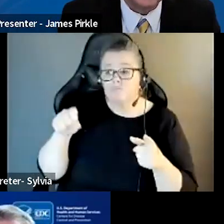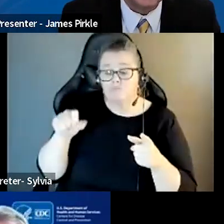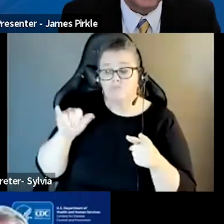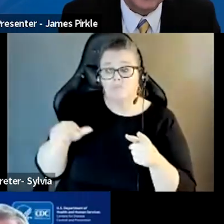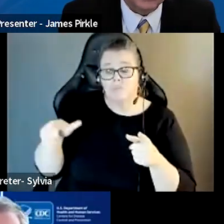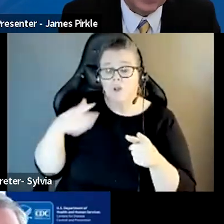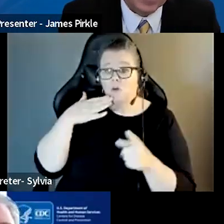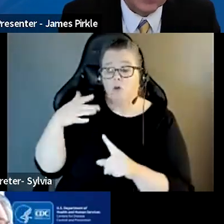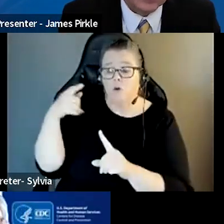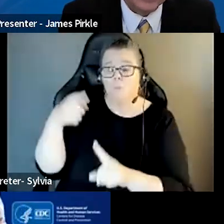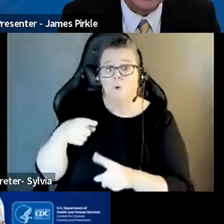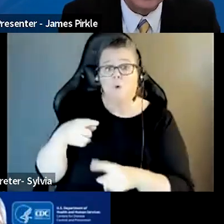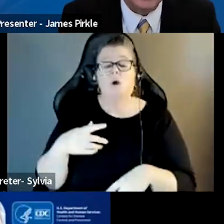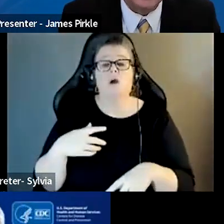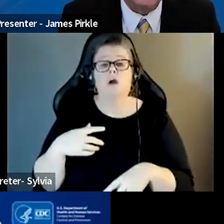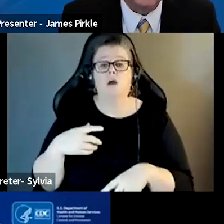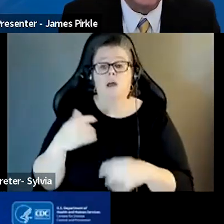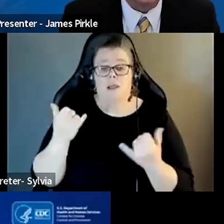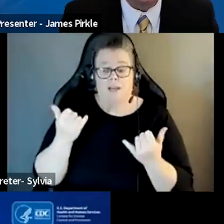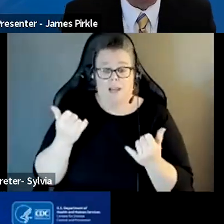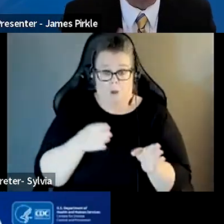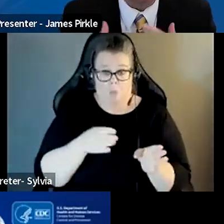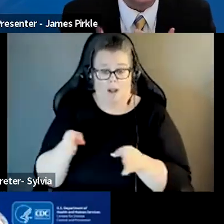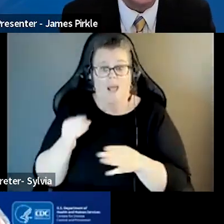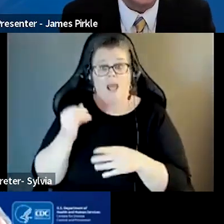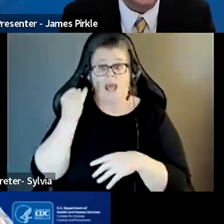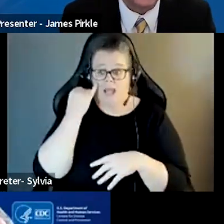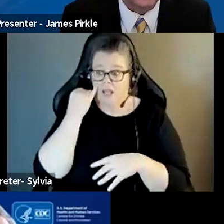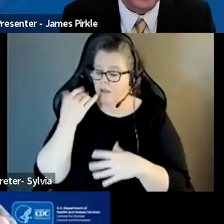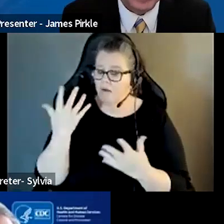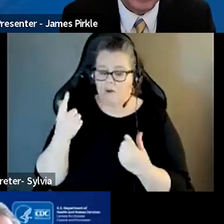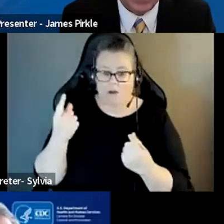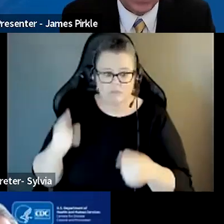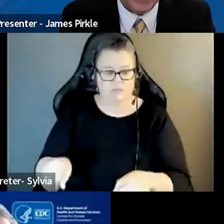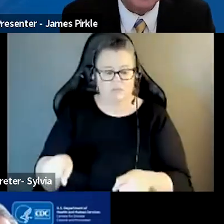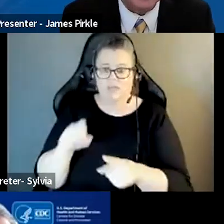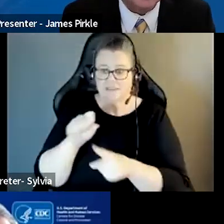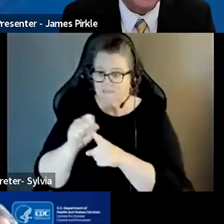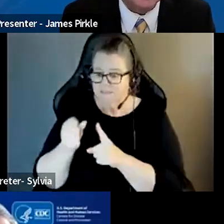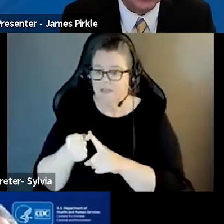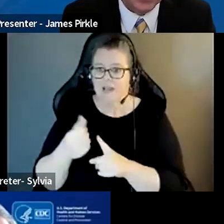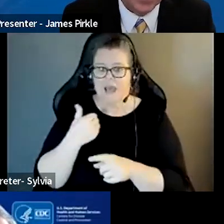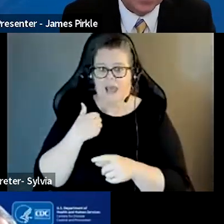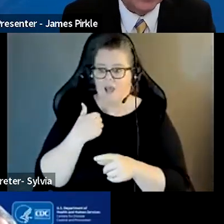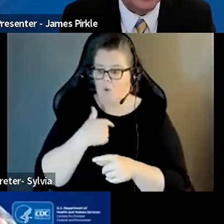So the plan right now is that if we end up in the situation where we have a rapid test that needs to be developed